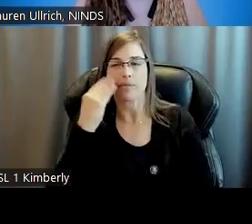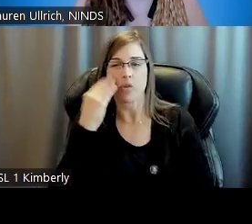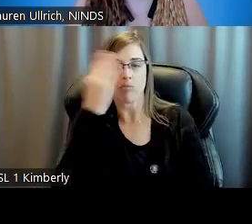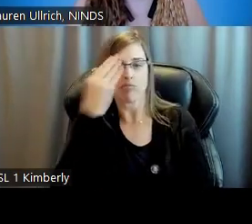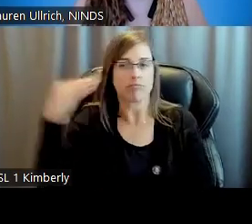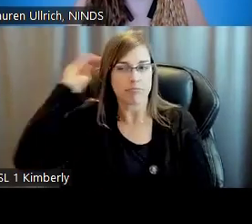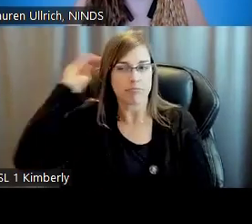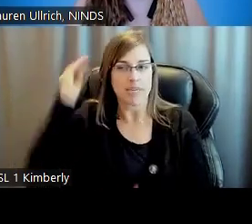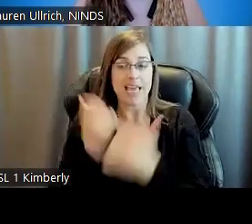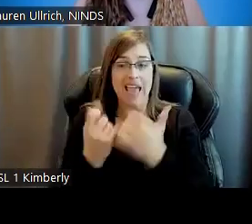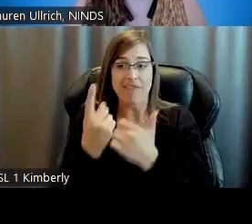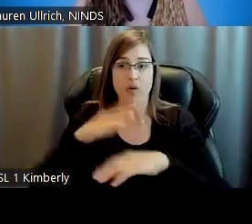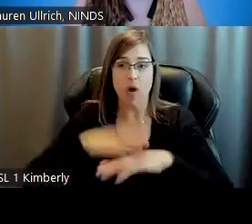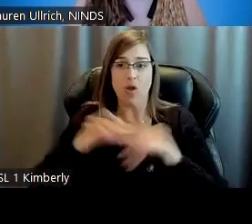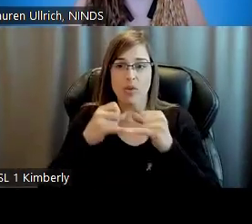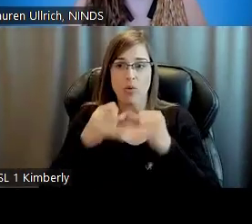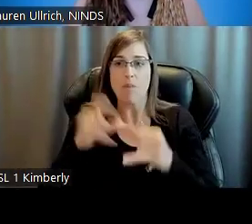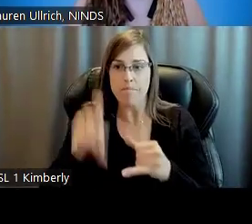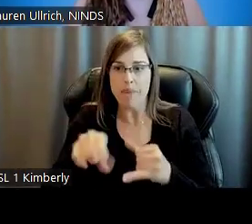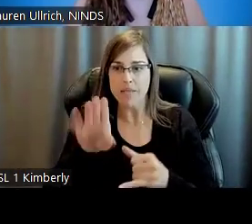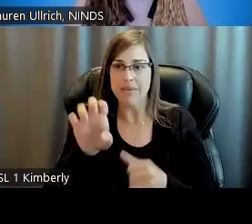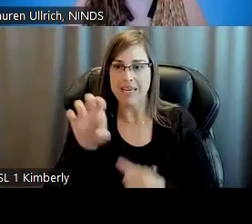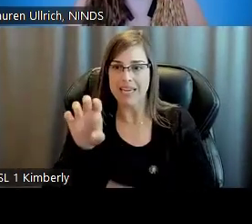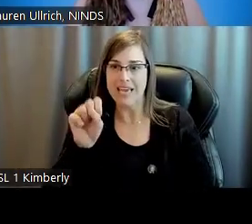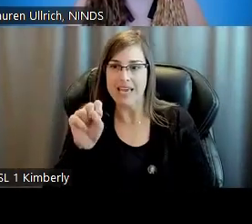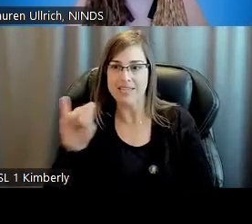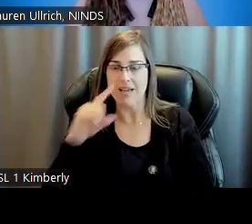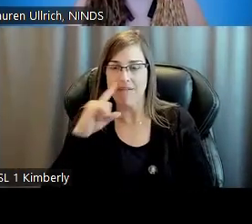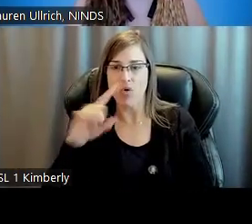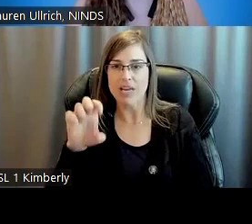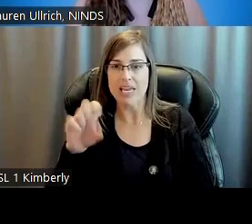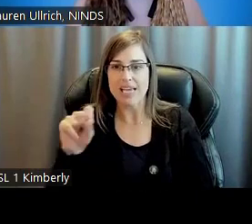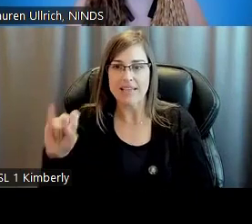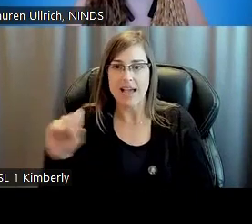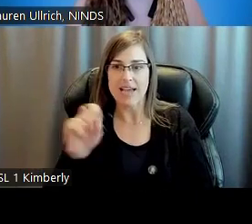Everybody on the award has to be an ESI for the ESI status to hold.